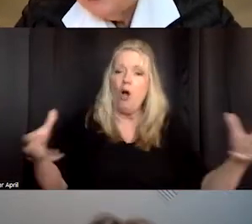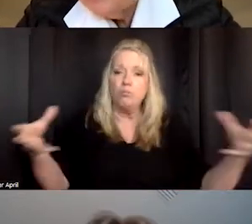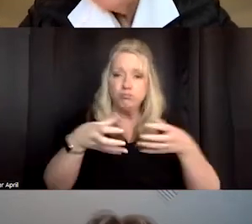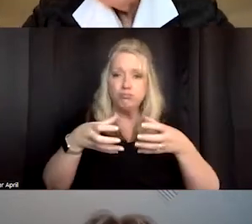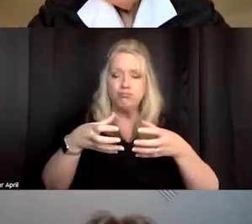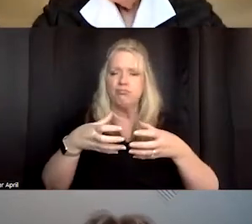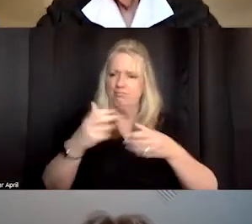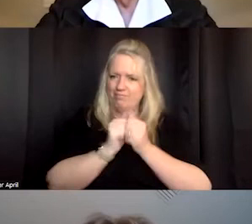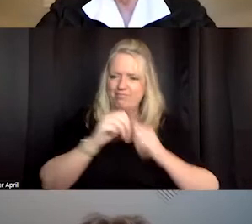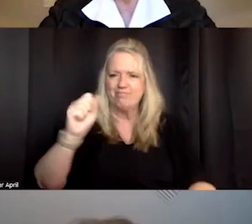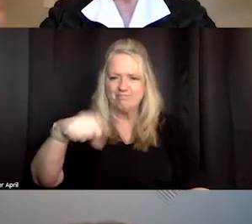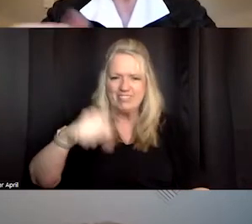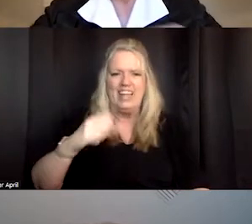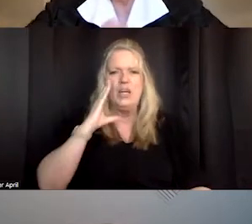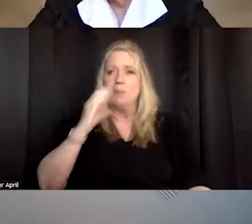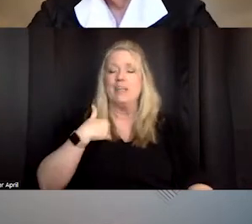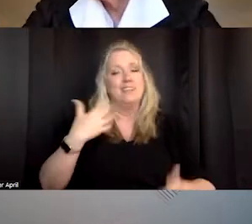YES, AN OPPORTUNITY THERE. >> AN OPPORTUNITY, RIGHT.